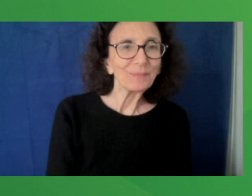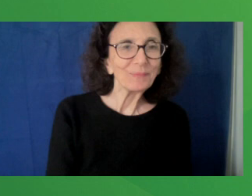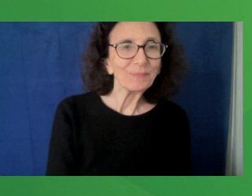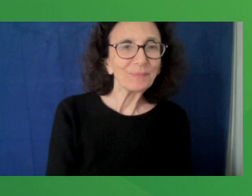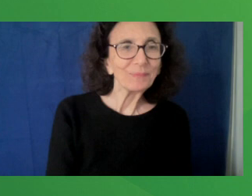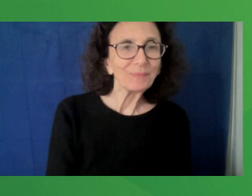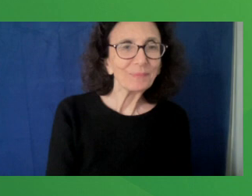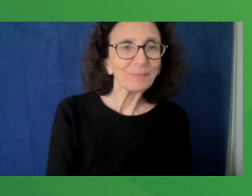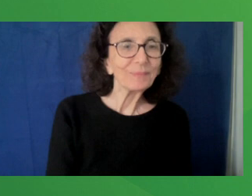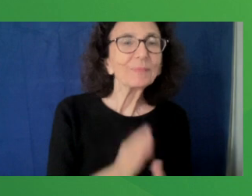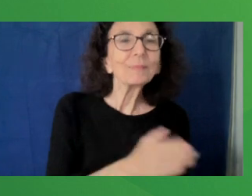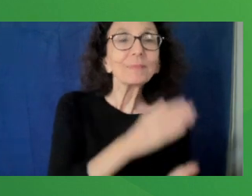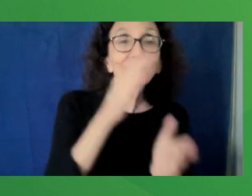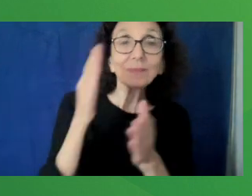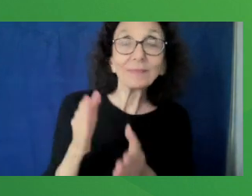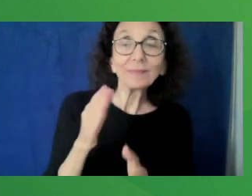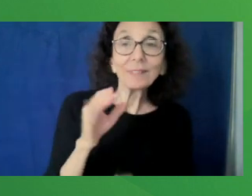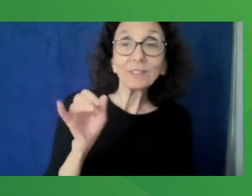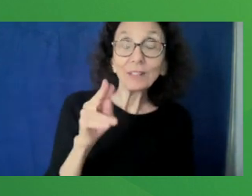And Janae, would you like to introduce yourself? JANAE BRISCOE: